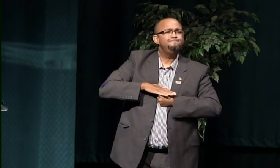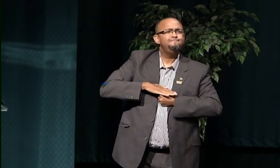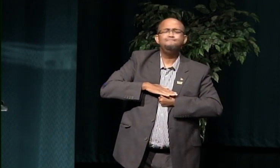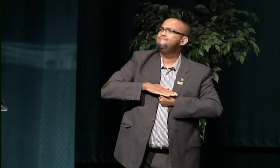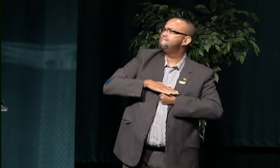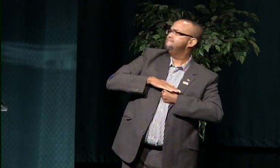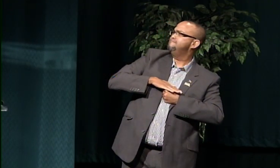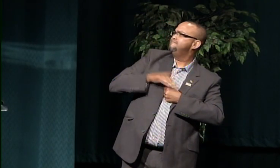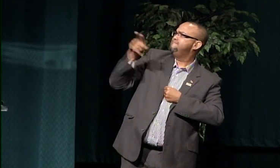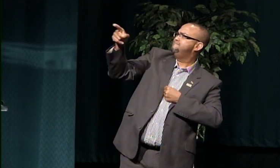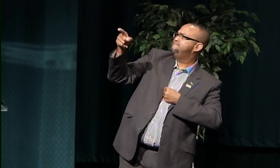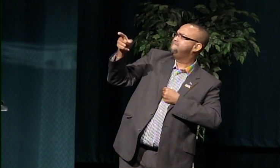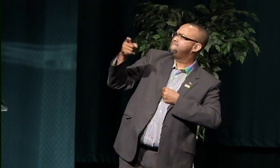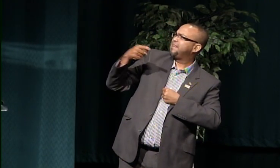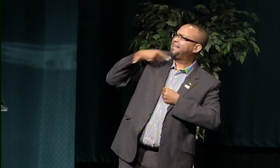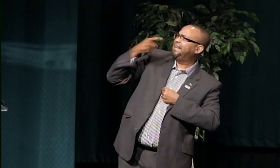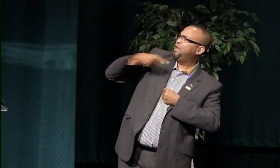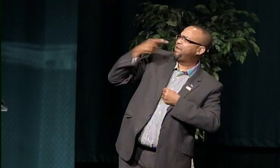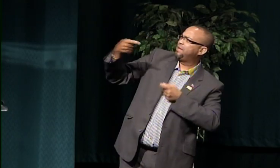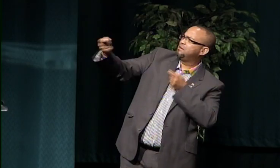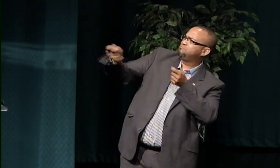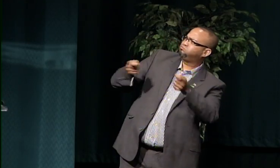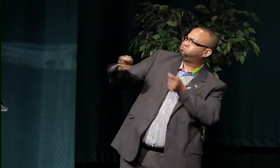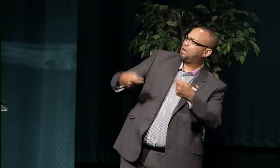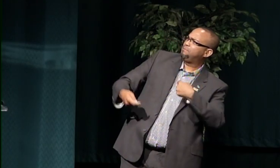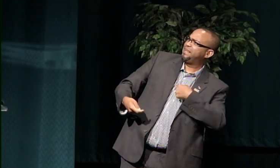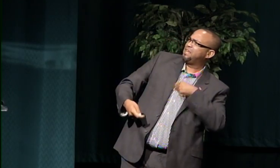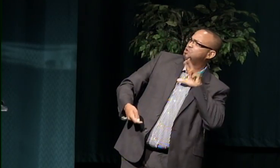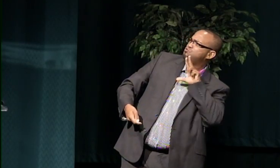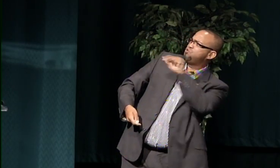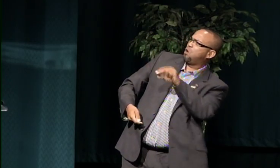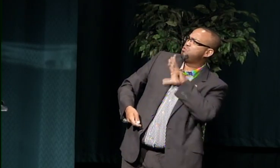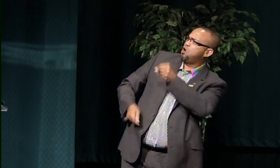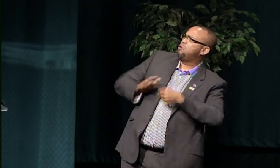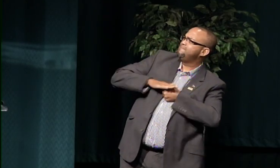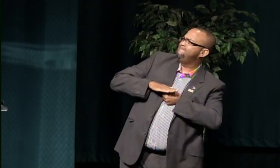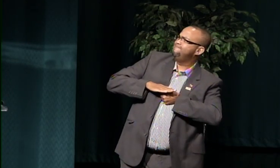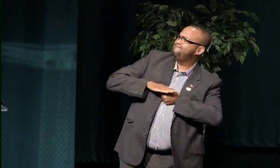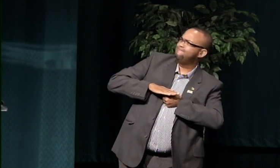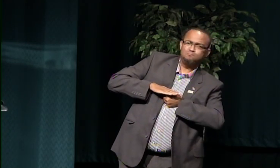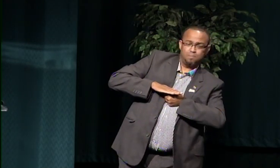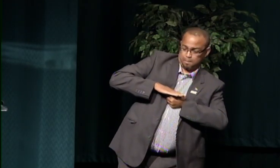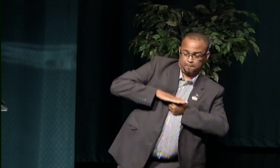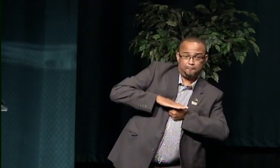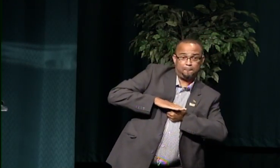the oppression that deaf people were experiencing.